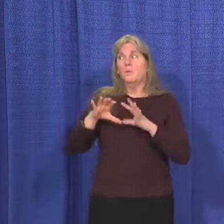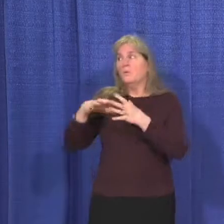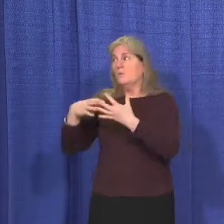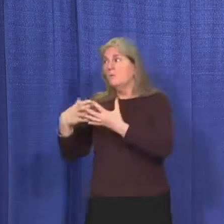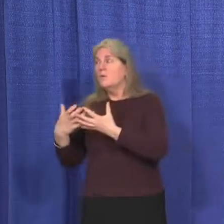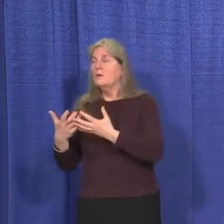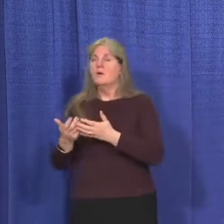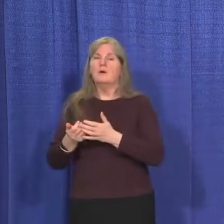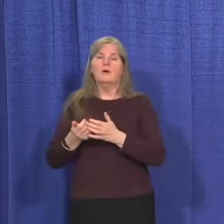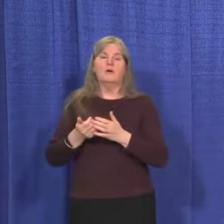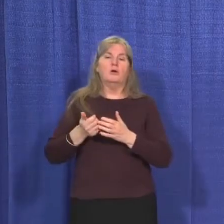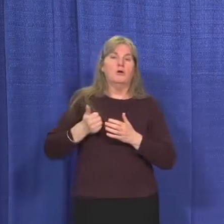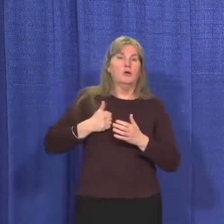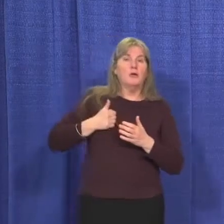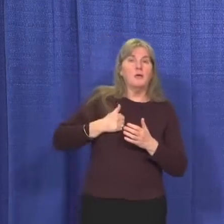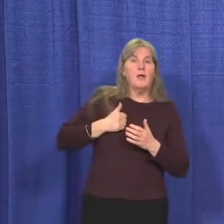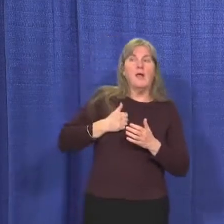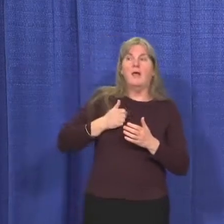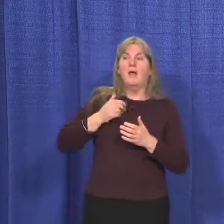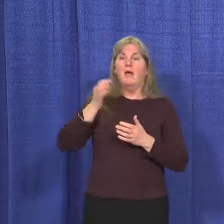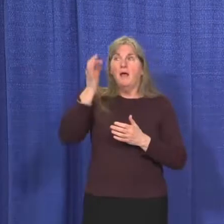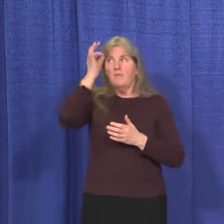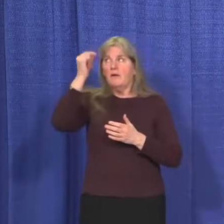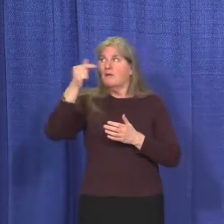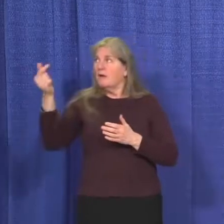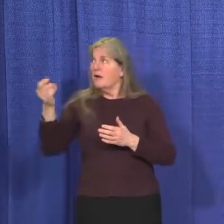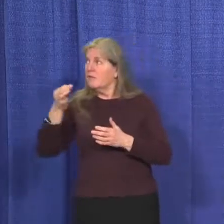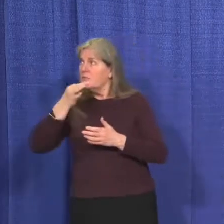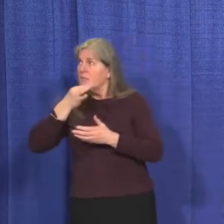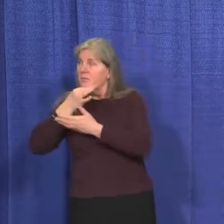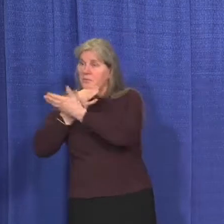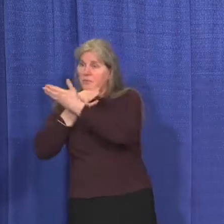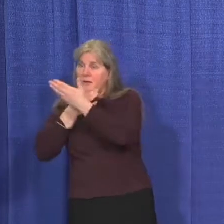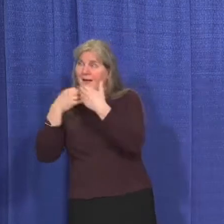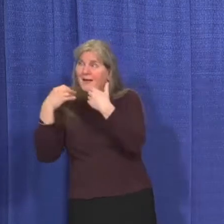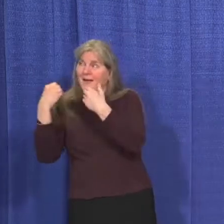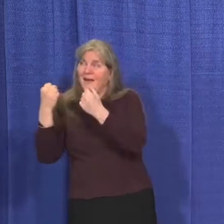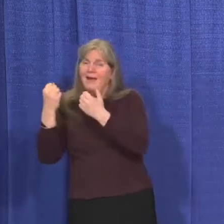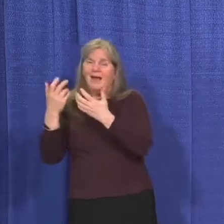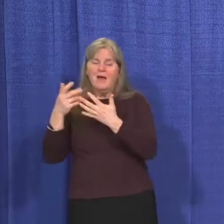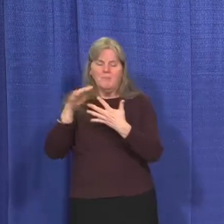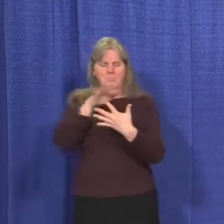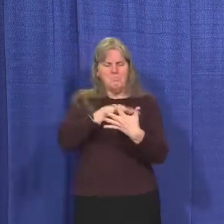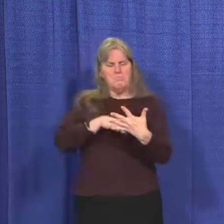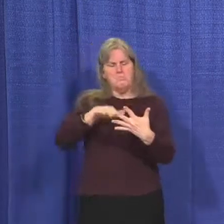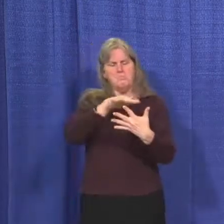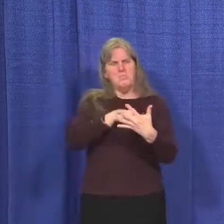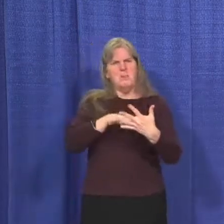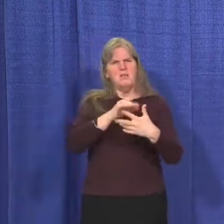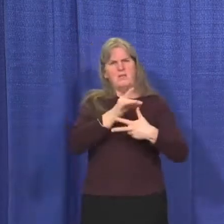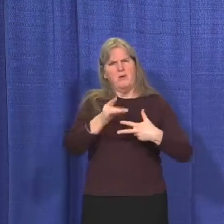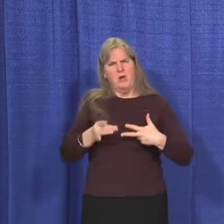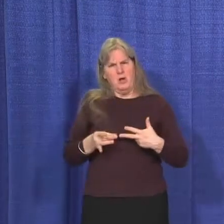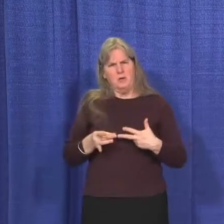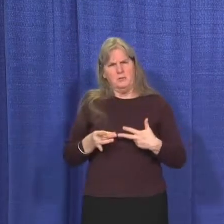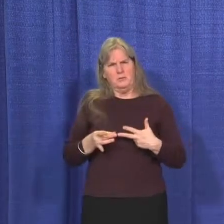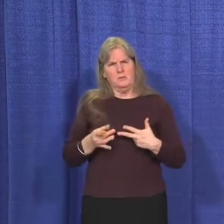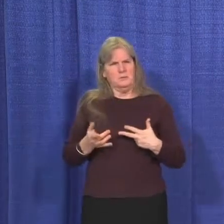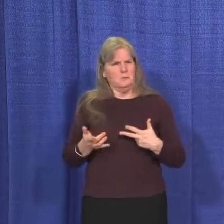world or within the country, by the federal expert groups here. So we are definitely looking at